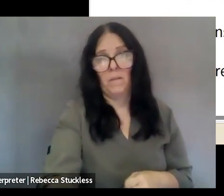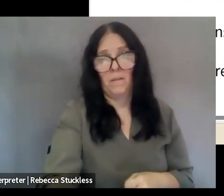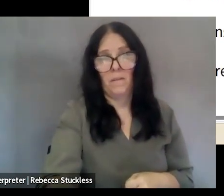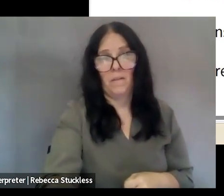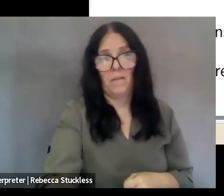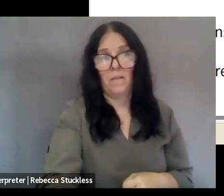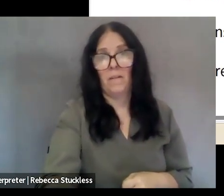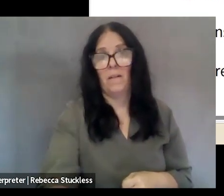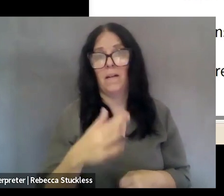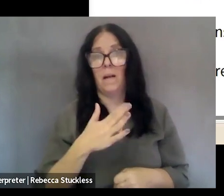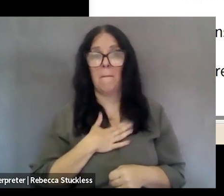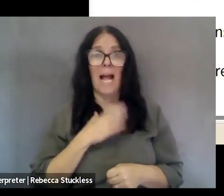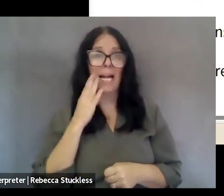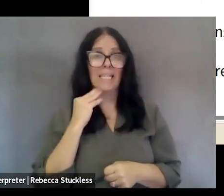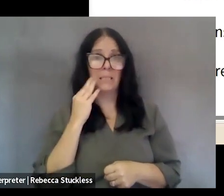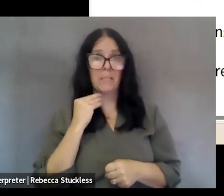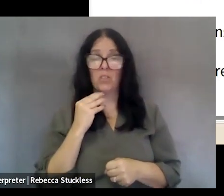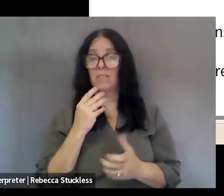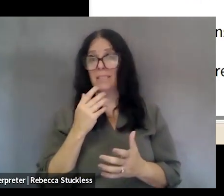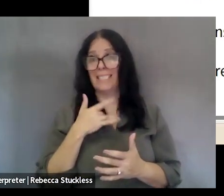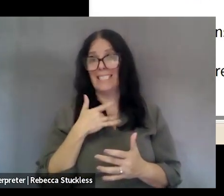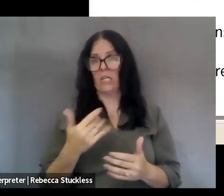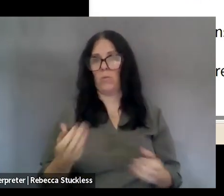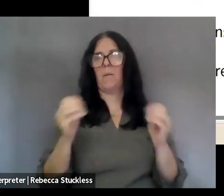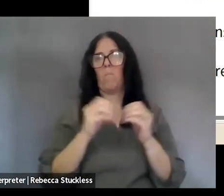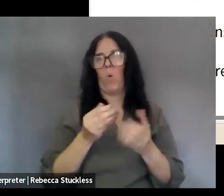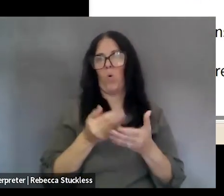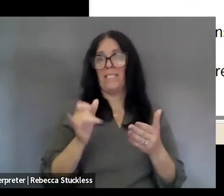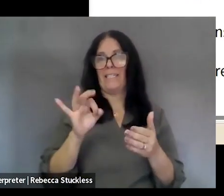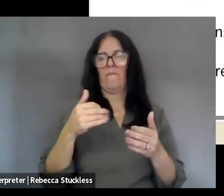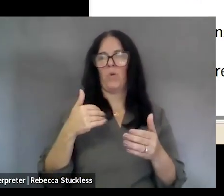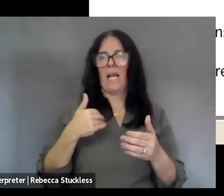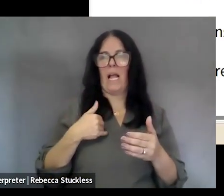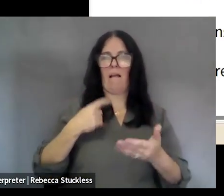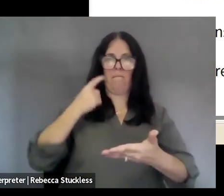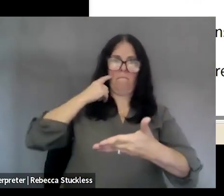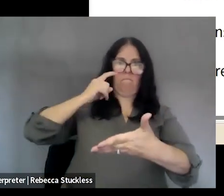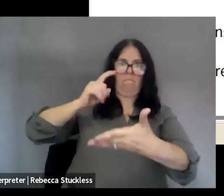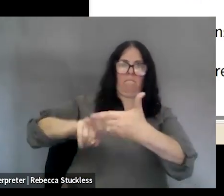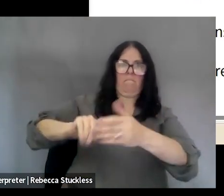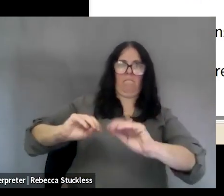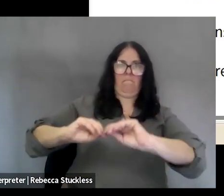to be more resources for people if you have a physical apparent disability, than a hidden